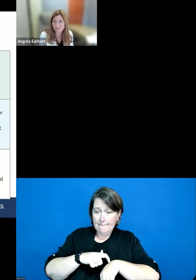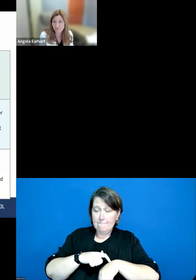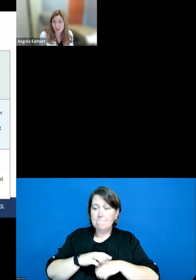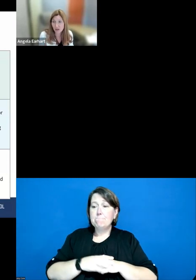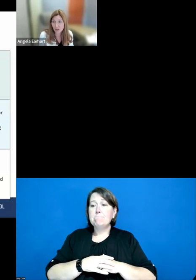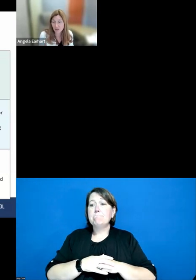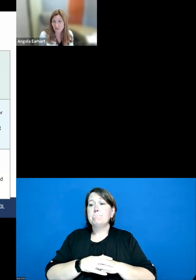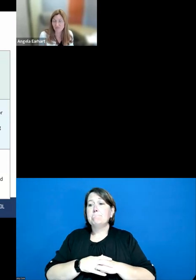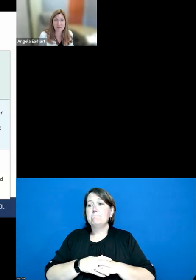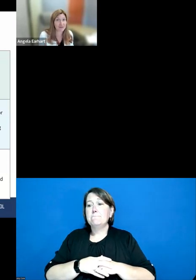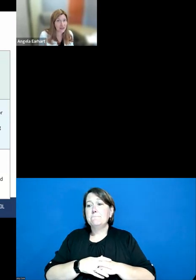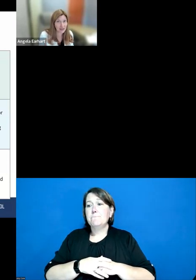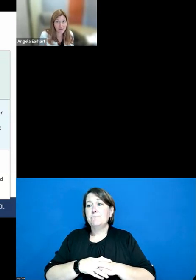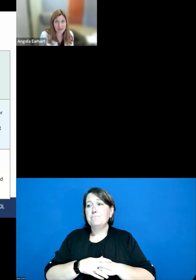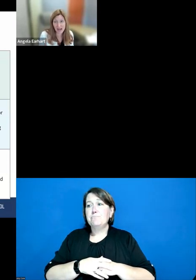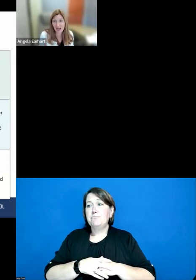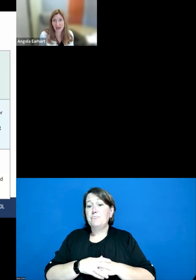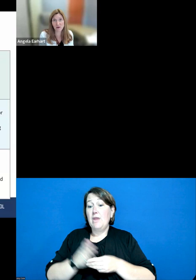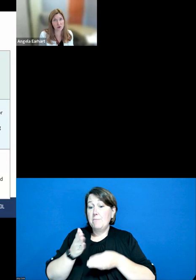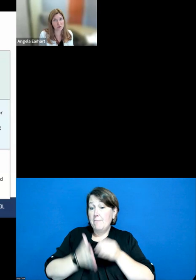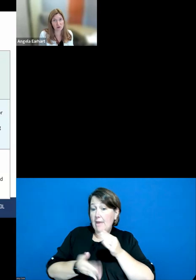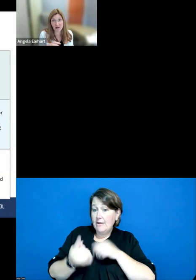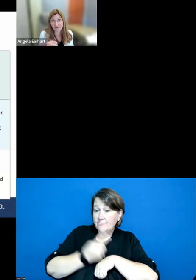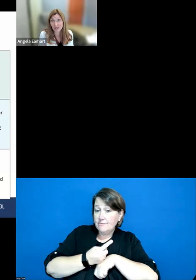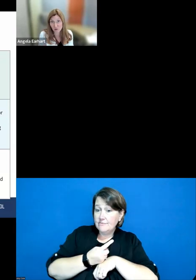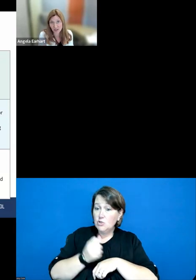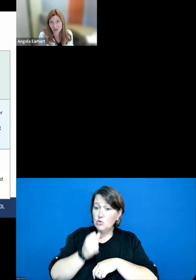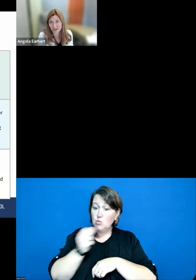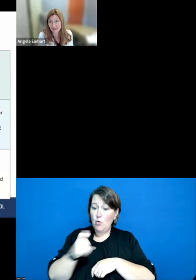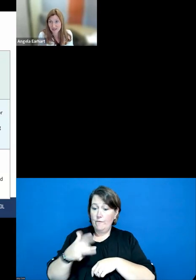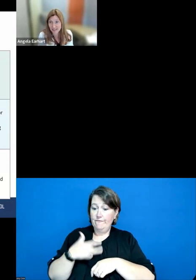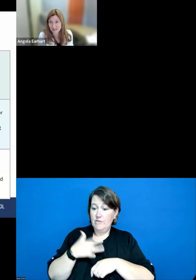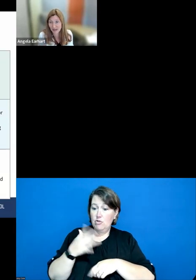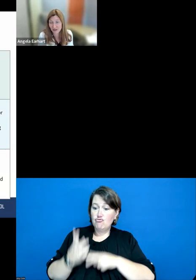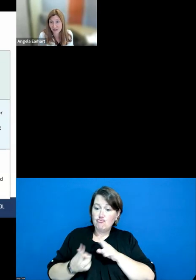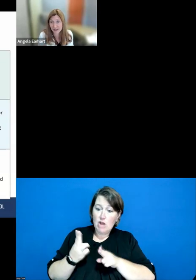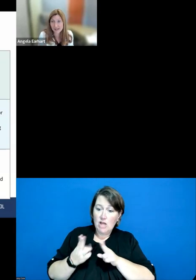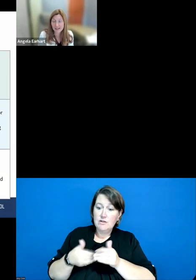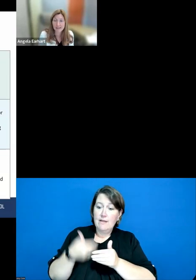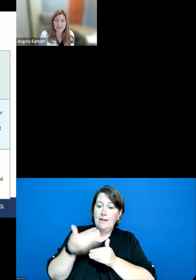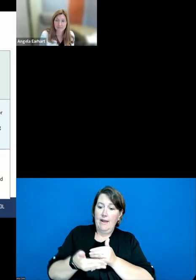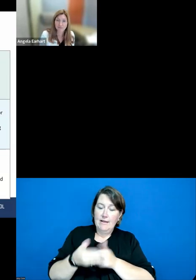Maybe at the end of the day so you're not feeling rushed to see the next patient.